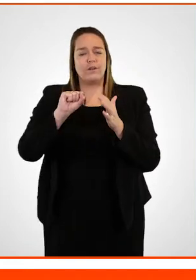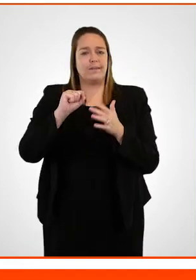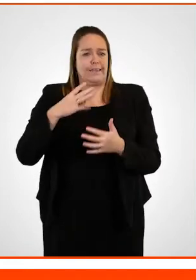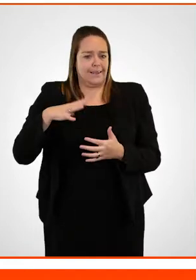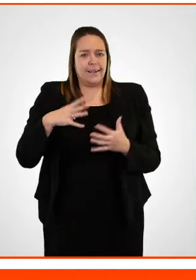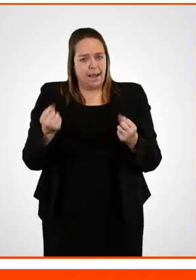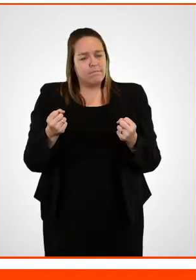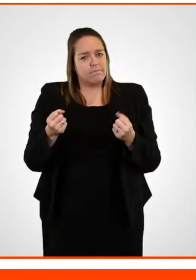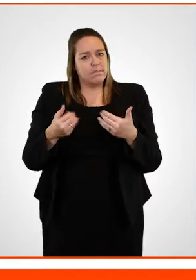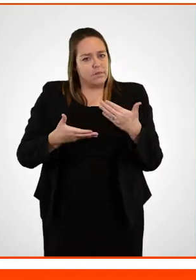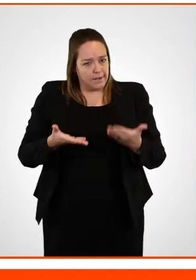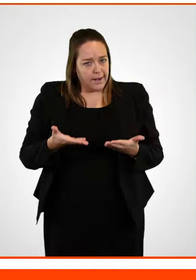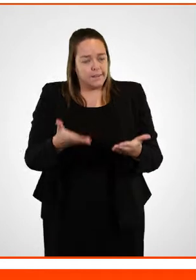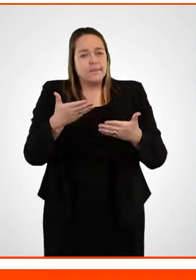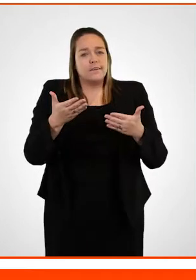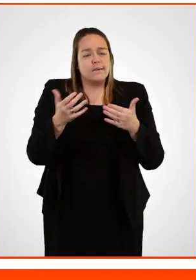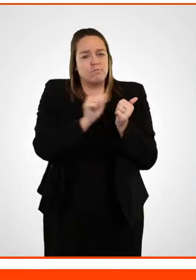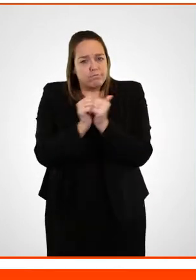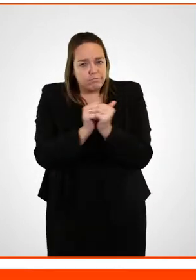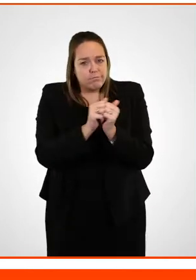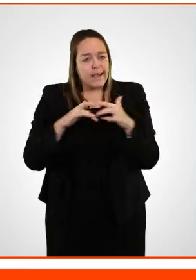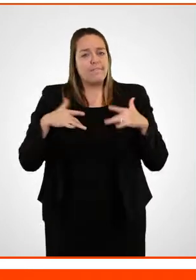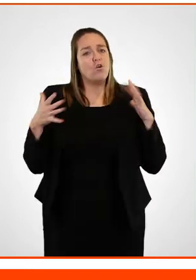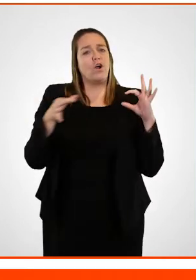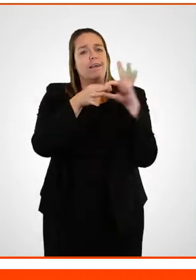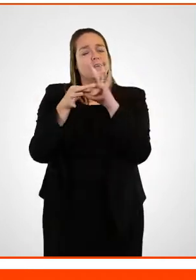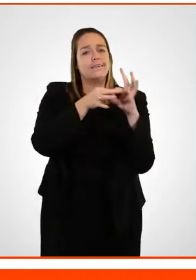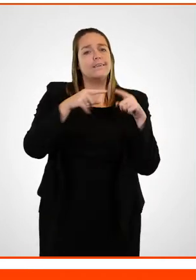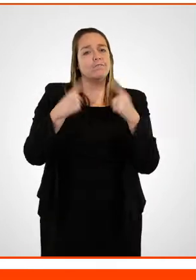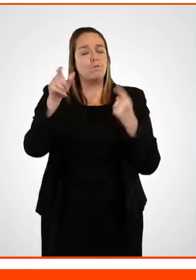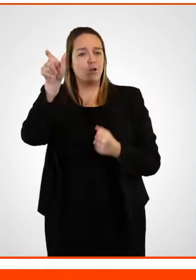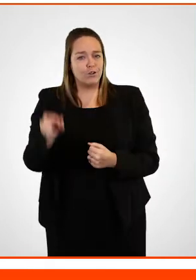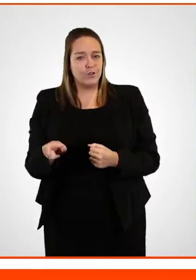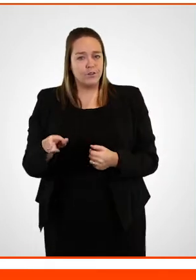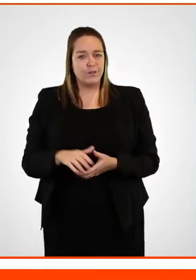We're also allowing them to feel connected to somebody else.